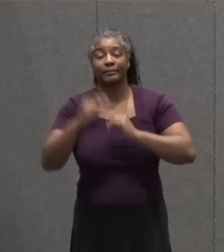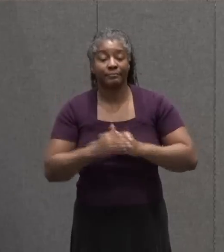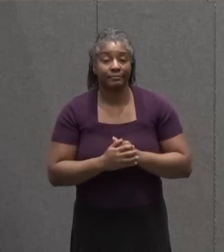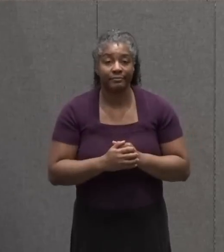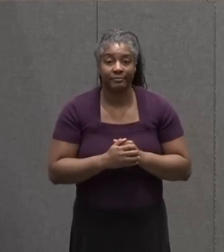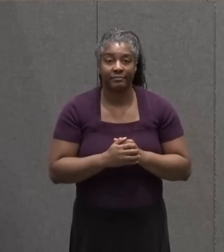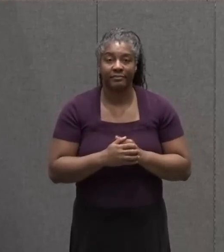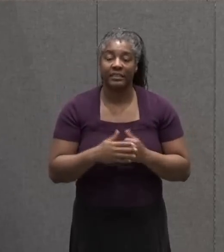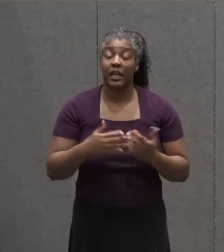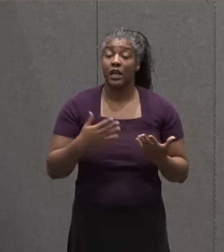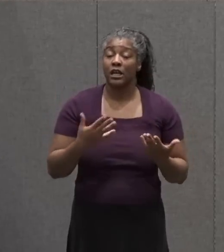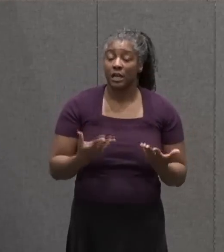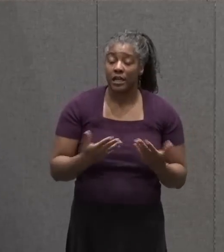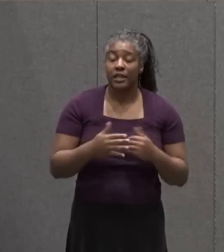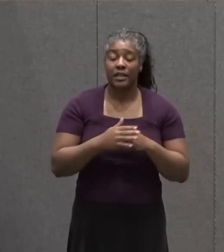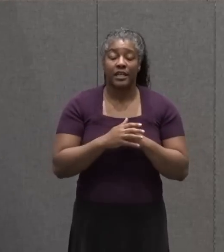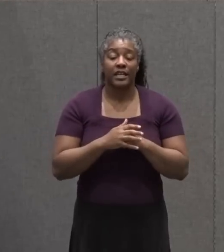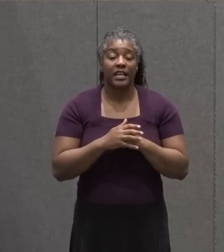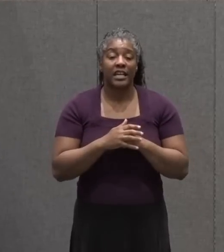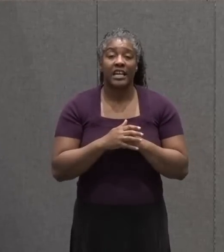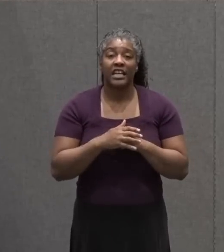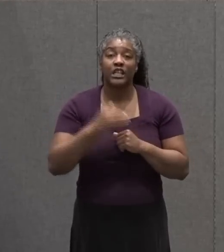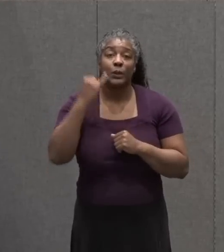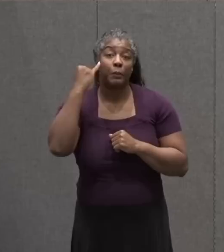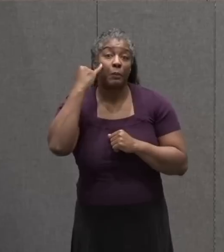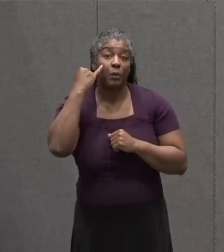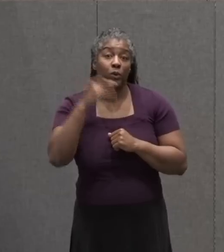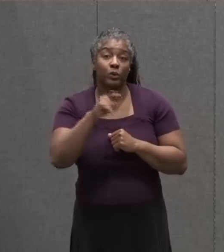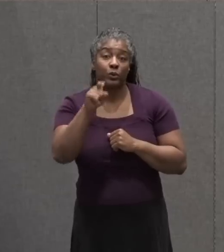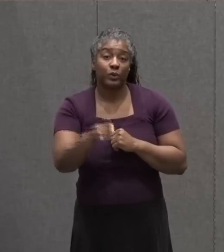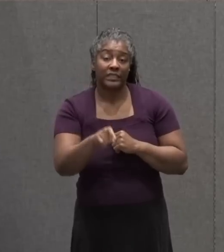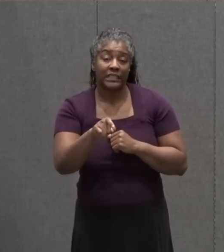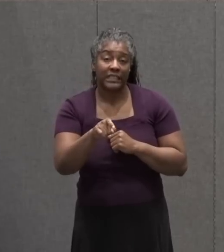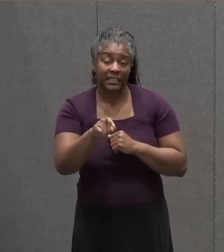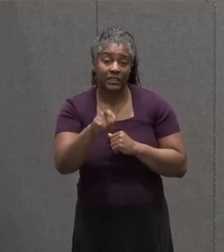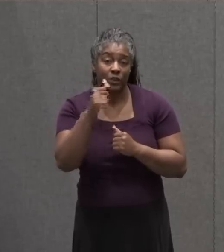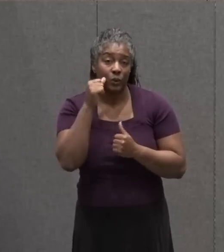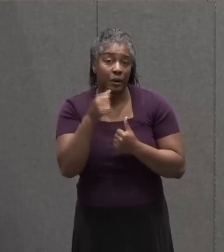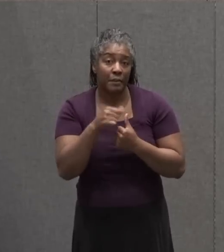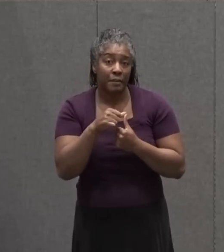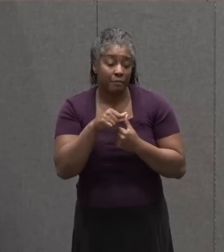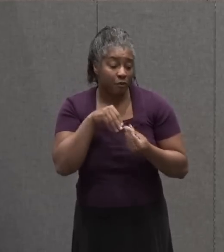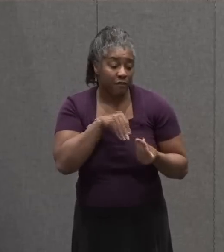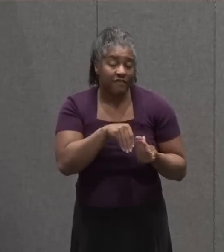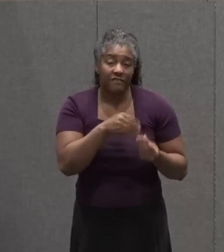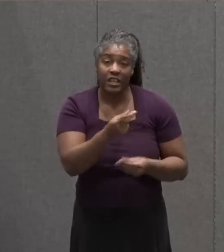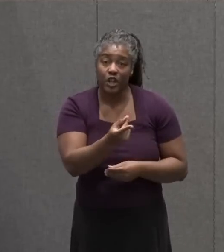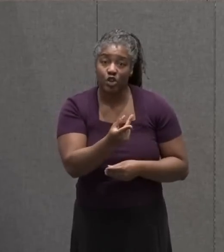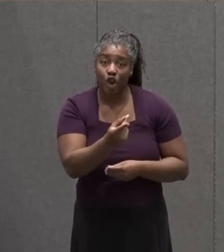Maybe you need to change your clothes, put pajamas on, maybe we need to pick up